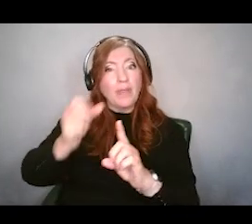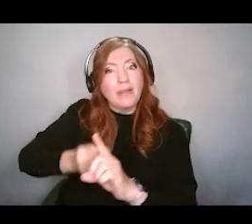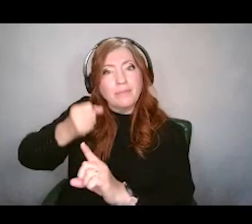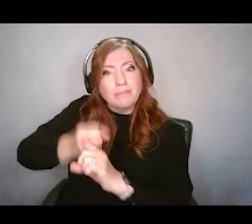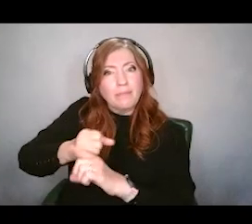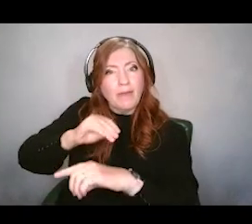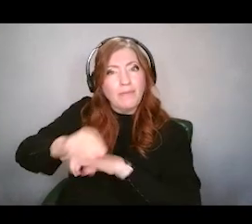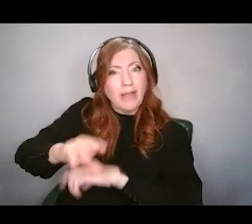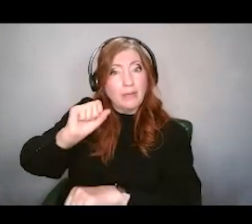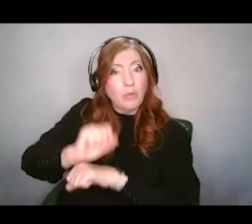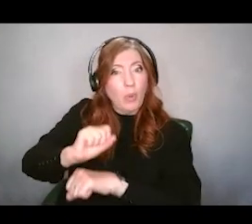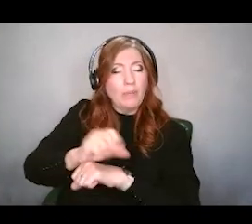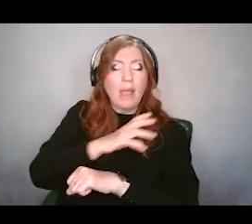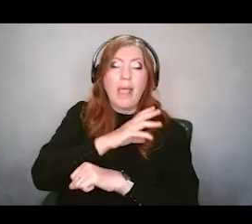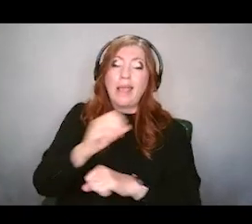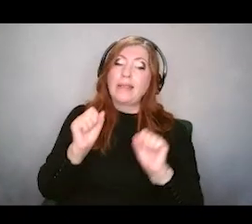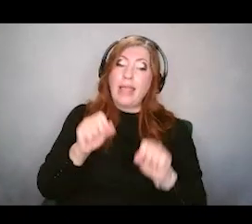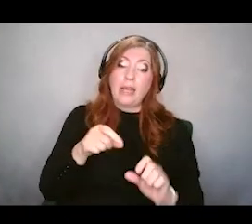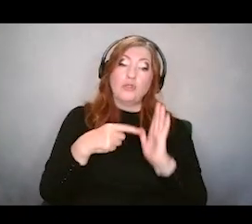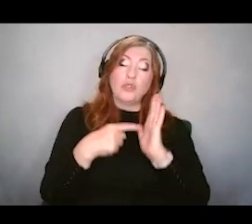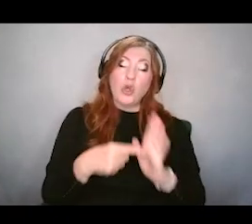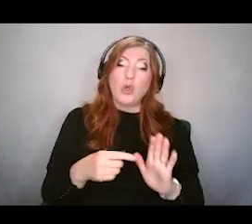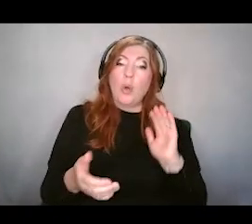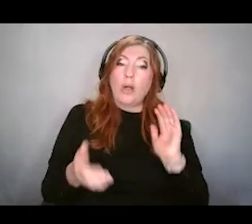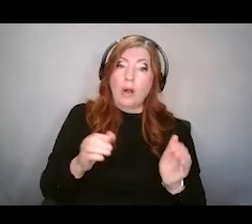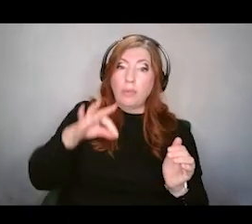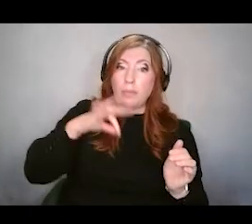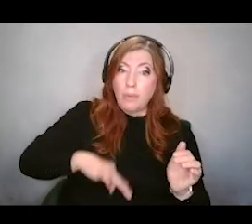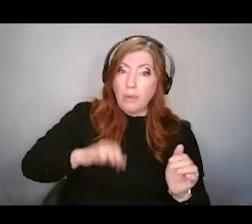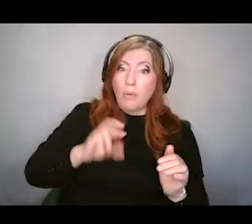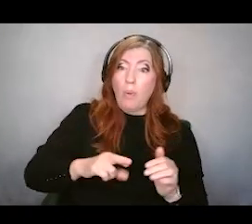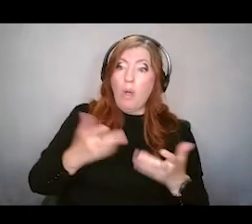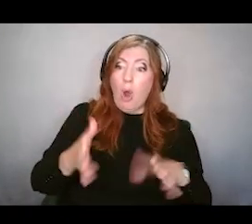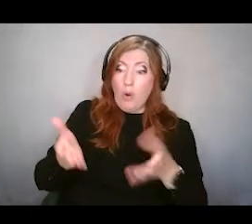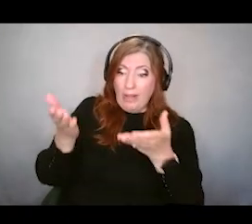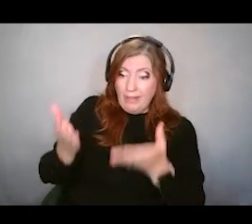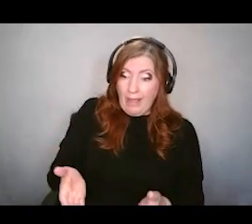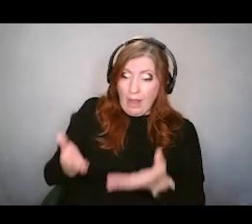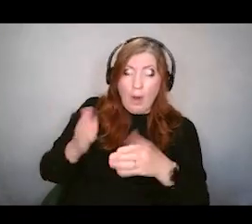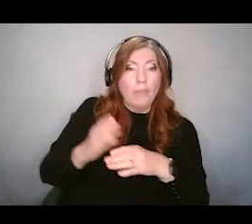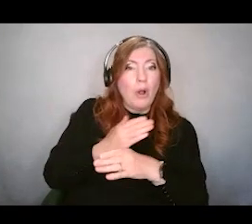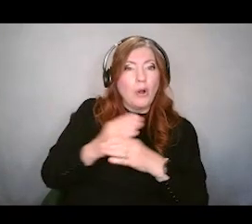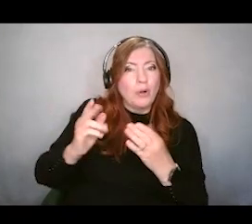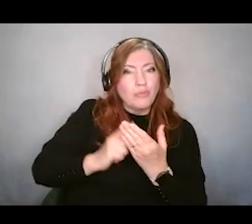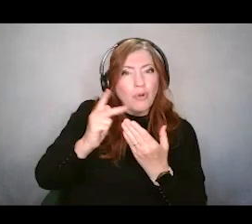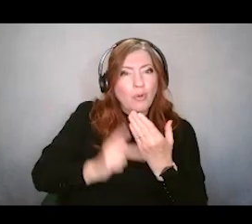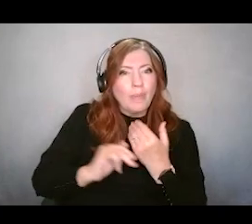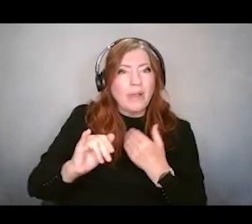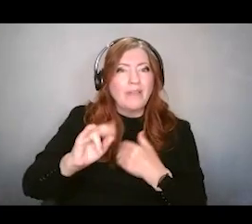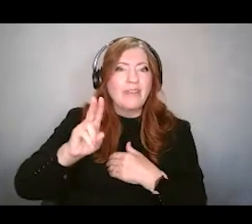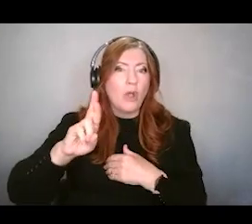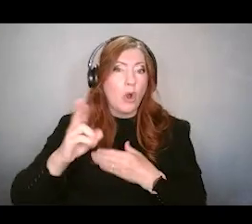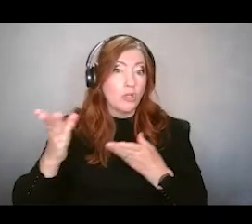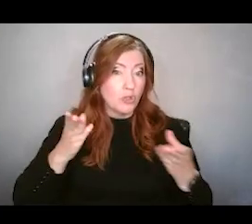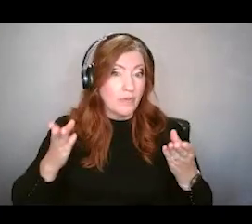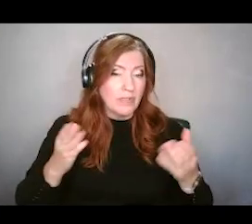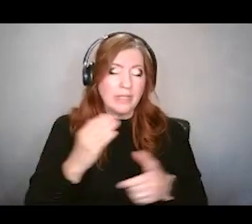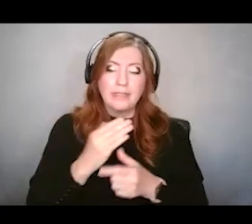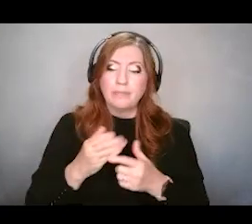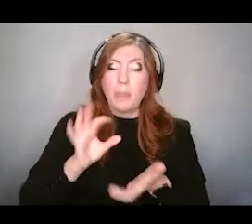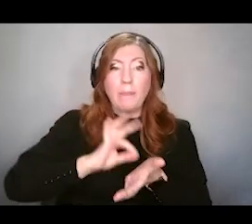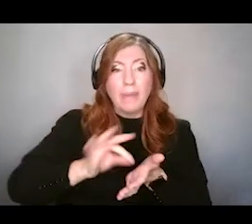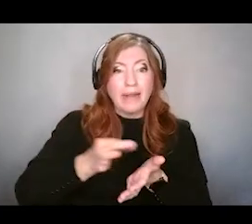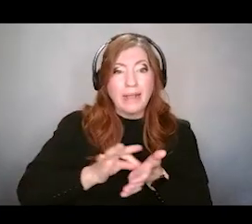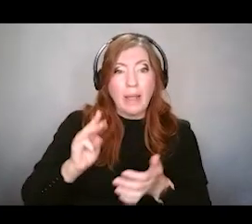toward comparable benefits or existing partner programs, like VR services, Medicaid Waivers,